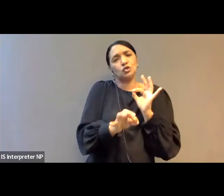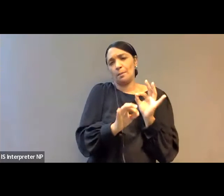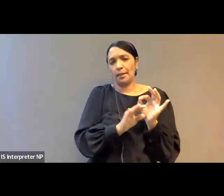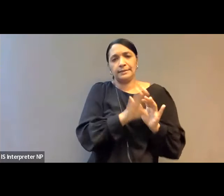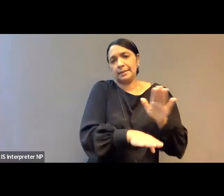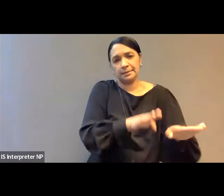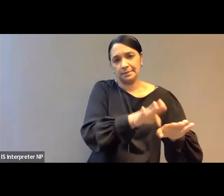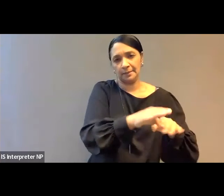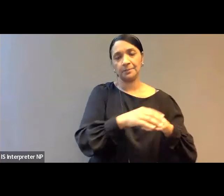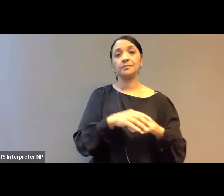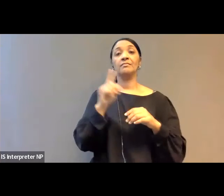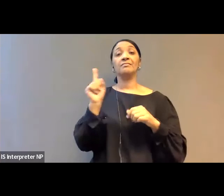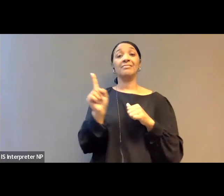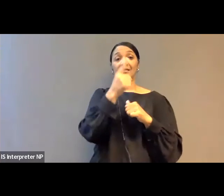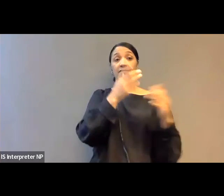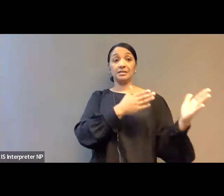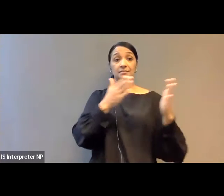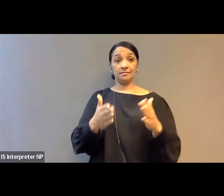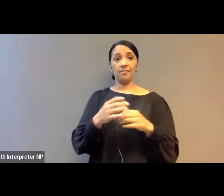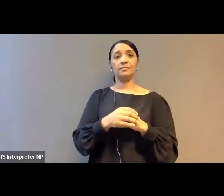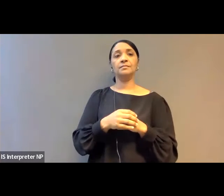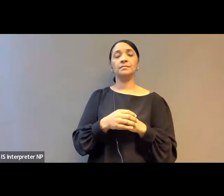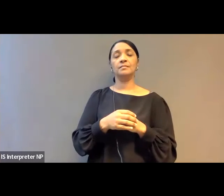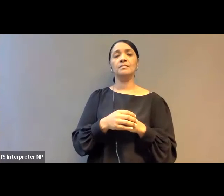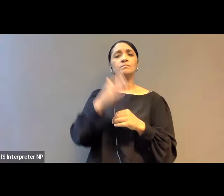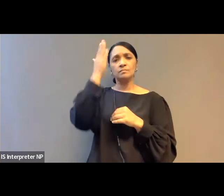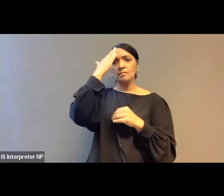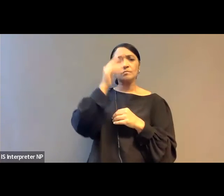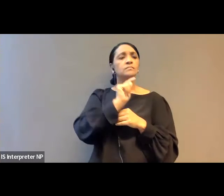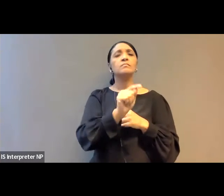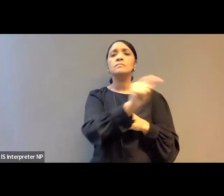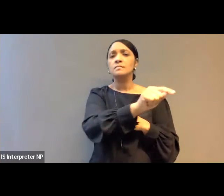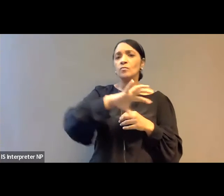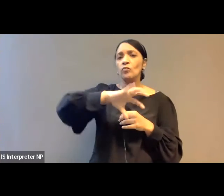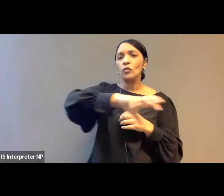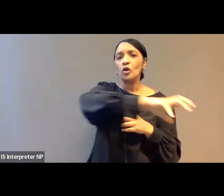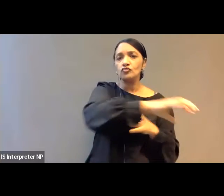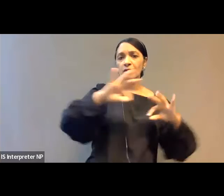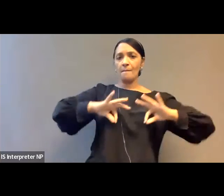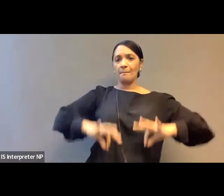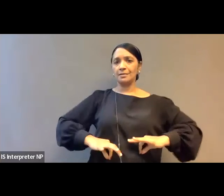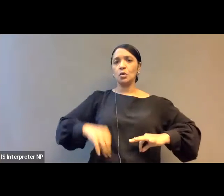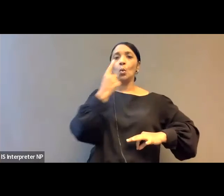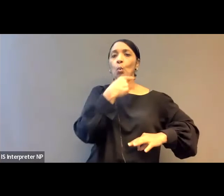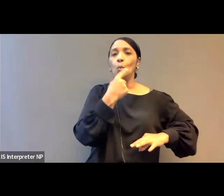First is the decision on which set of ministers is responsible for this. This is already decided.